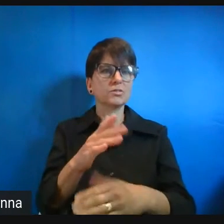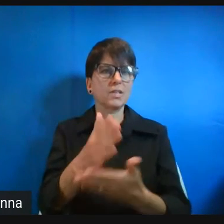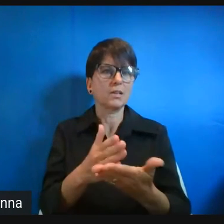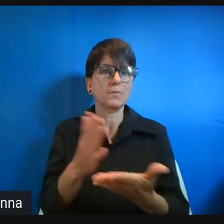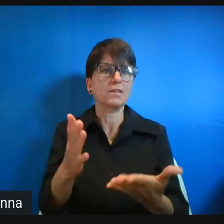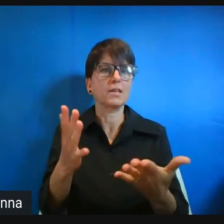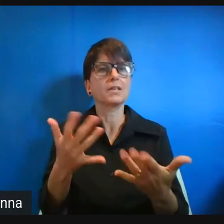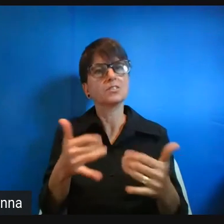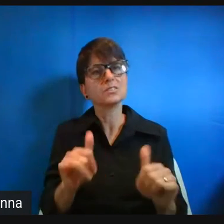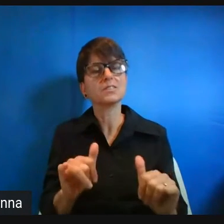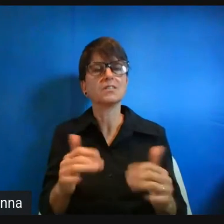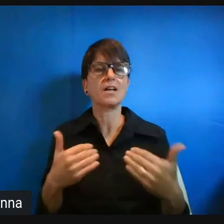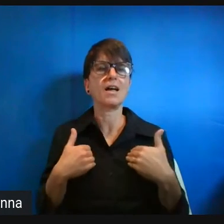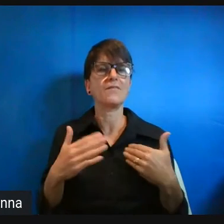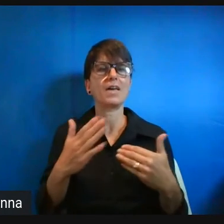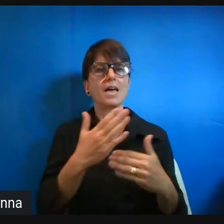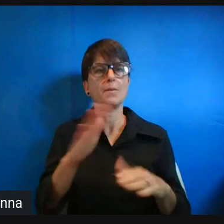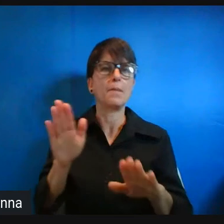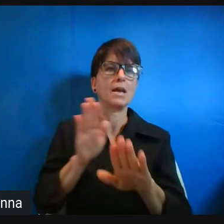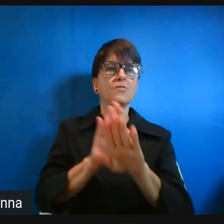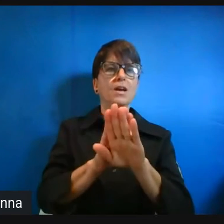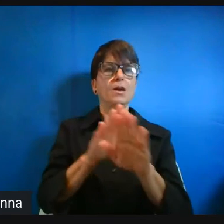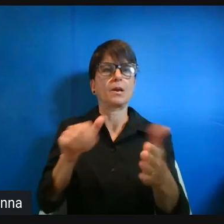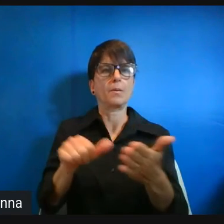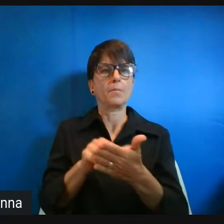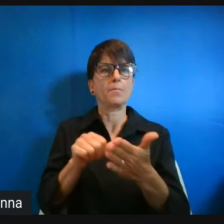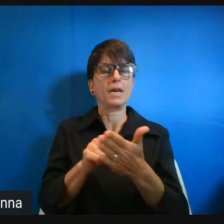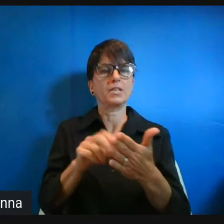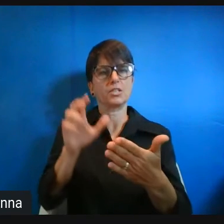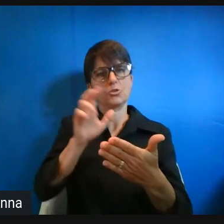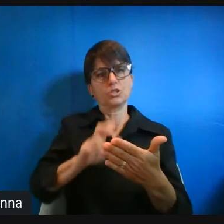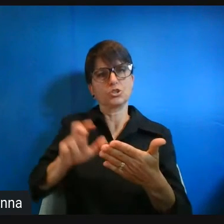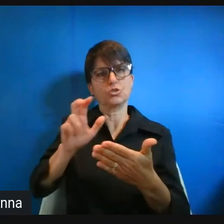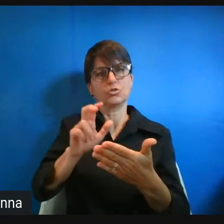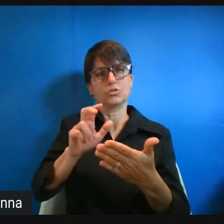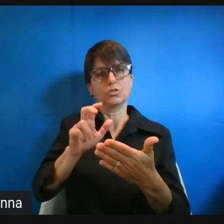that background page be scrollable is typically you don't want